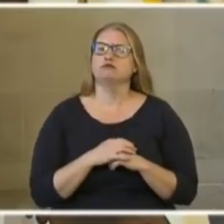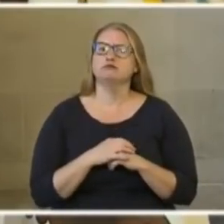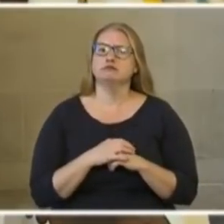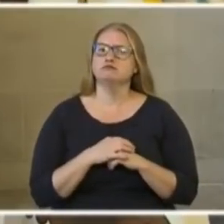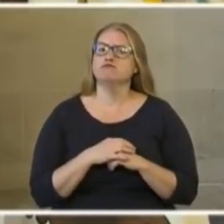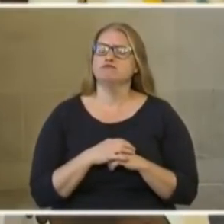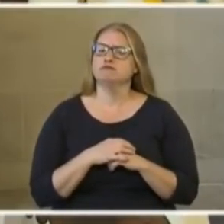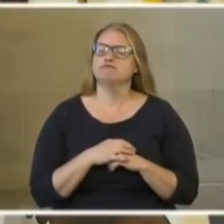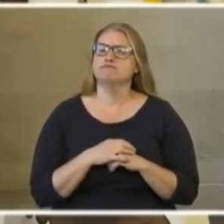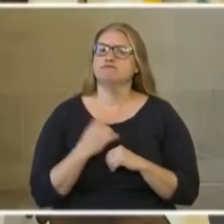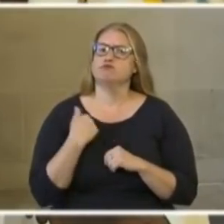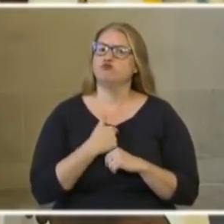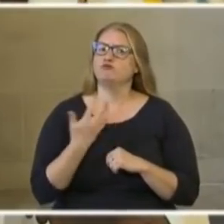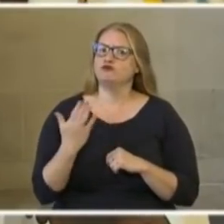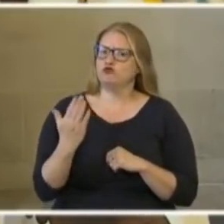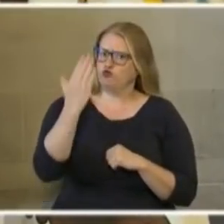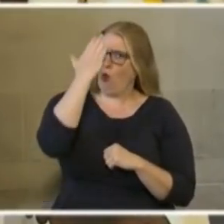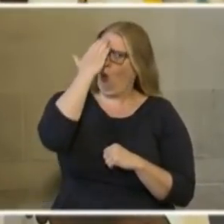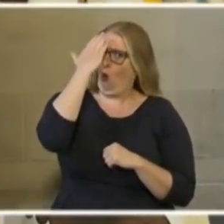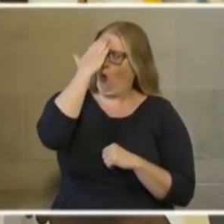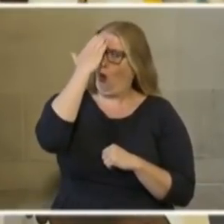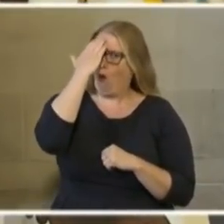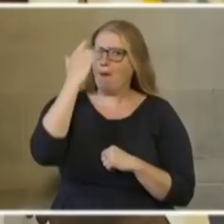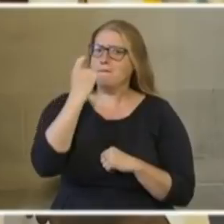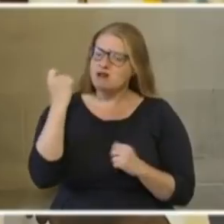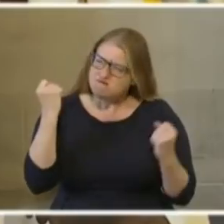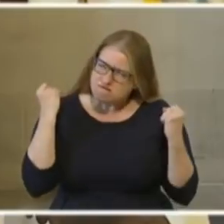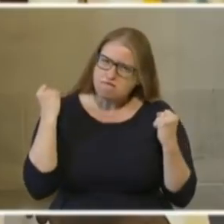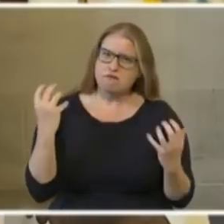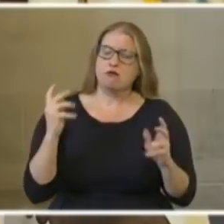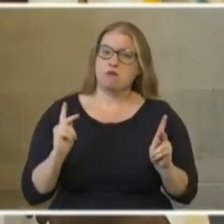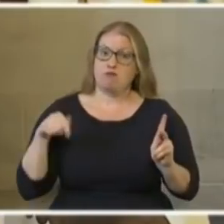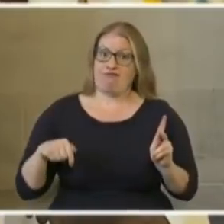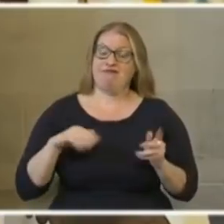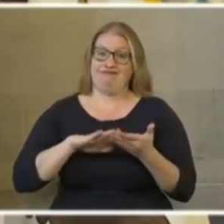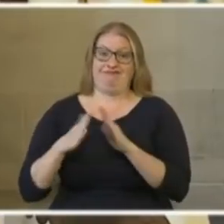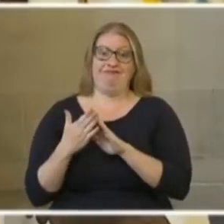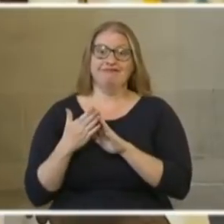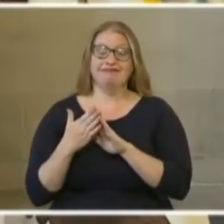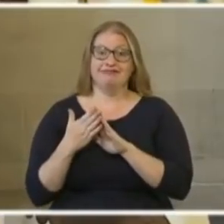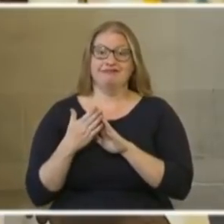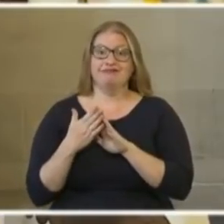FIRST OF ALL TO REALLY THINK THE PEOPLE OF SAN FRANCISCO